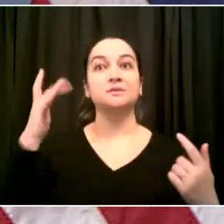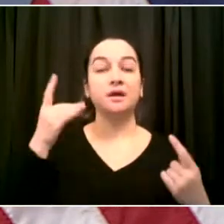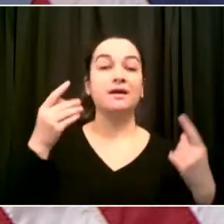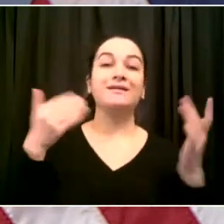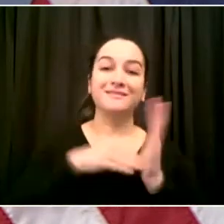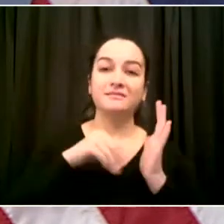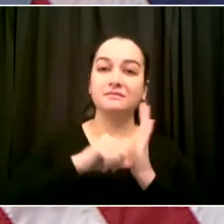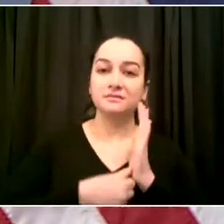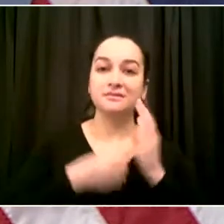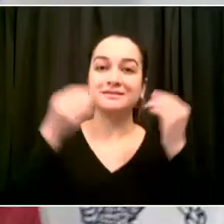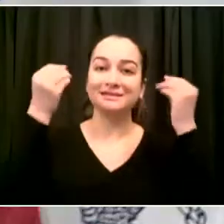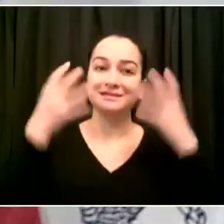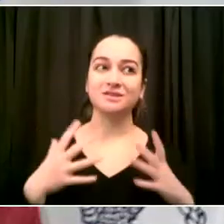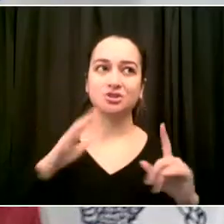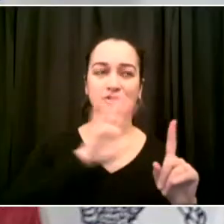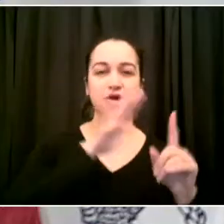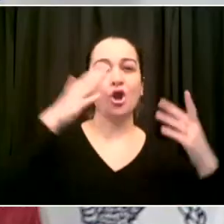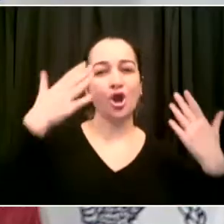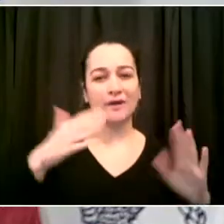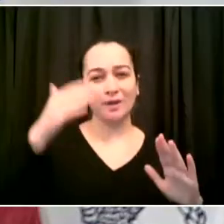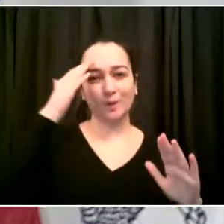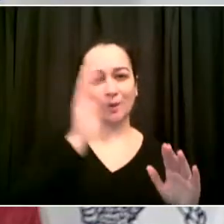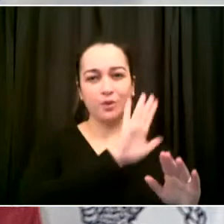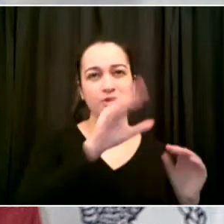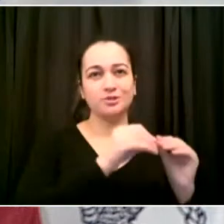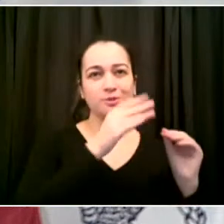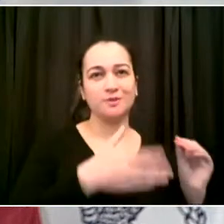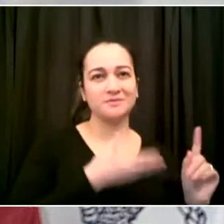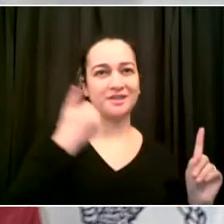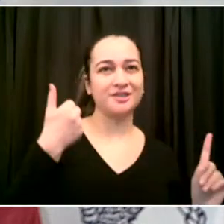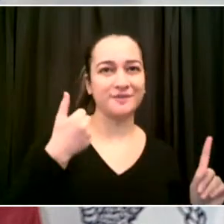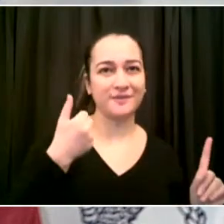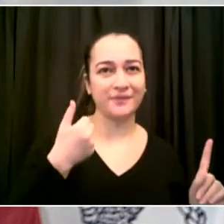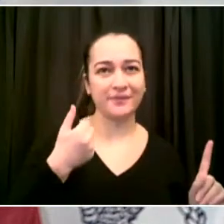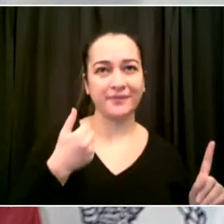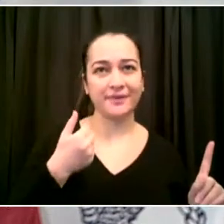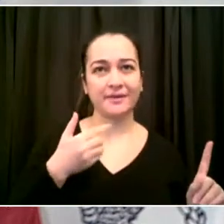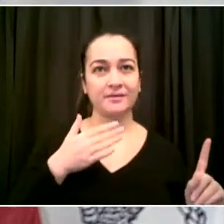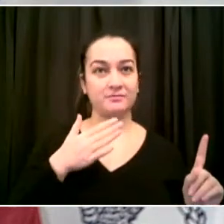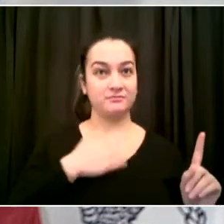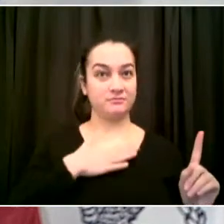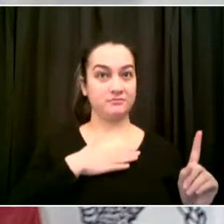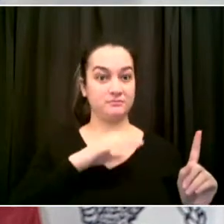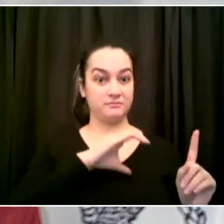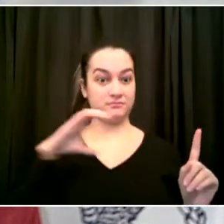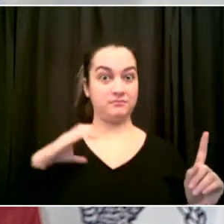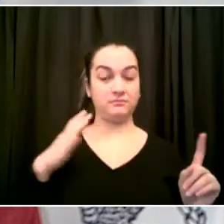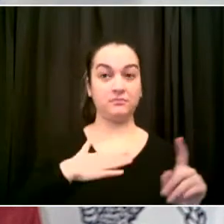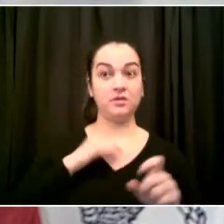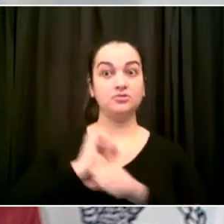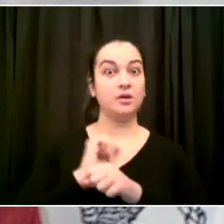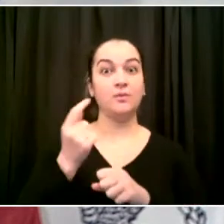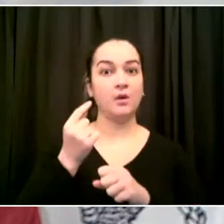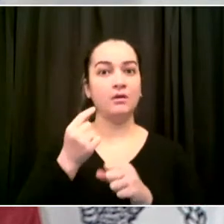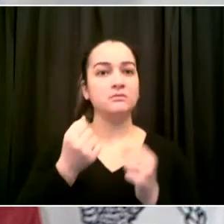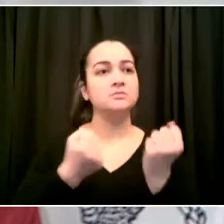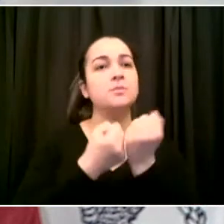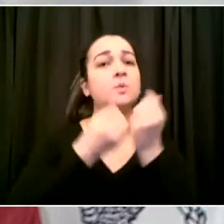IN OUR HOPE IS TO BUILD ON THATAT AND GIVE A SUPERSTRUCTURE IF YOU WILL AS WE RETURN TO